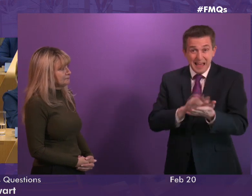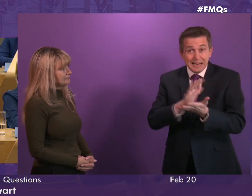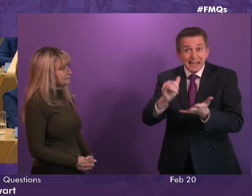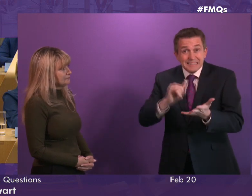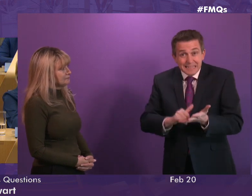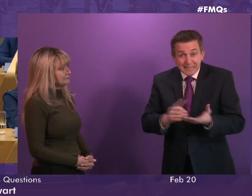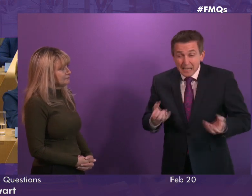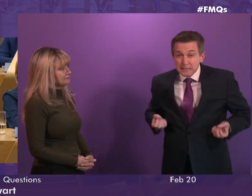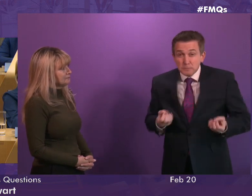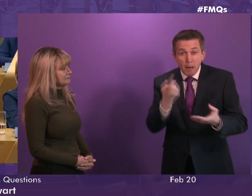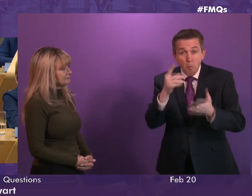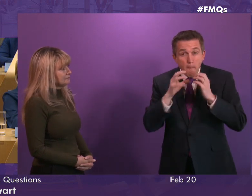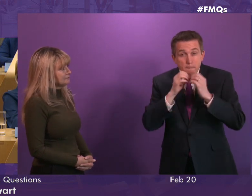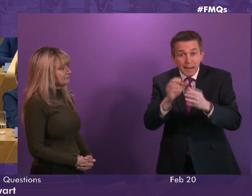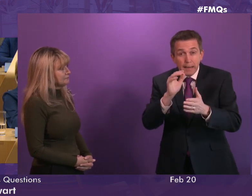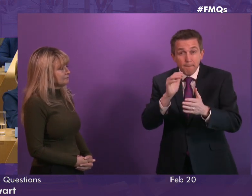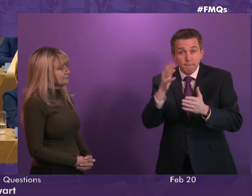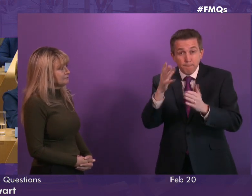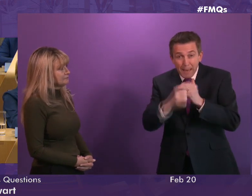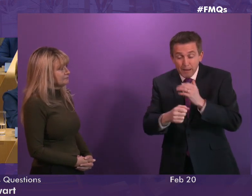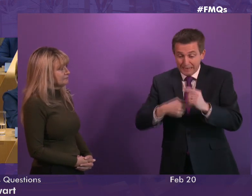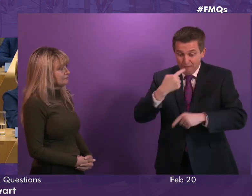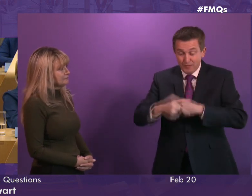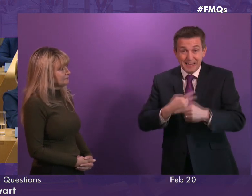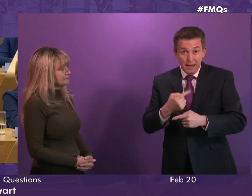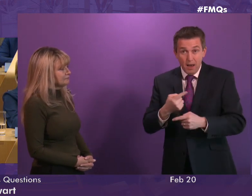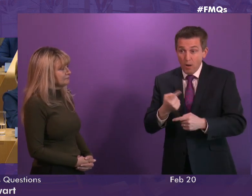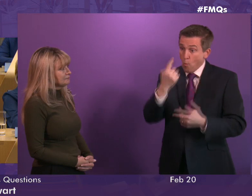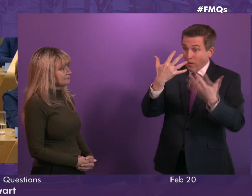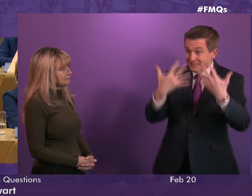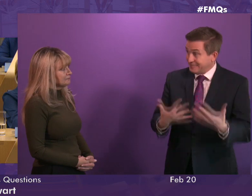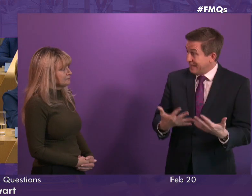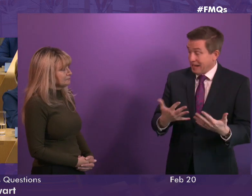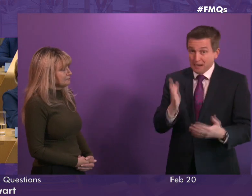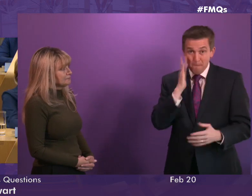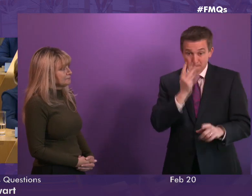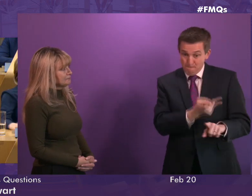billion a year in avoidable complications, and one in 10 hospital bed days relates to